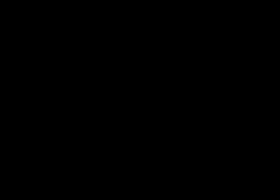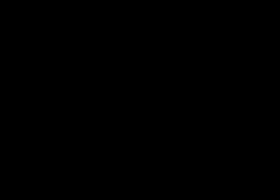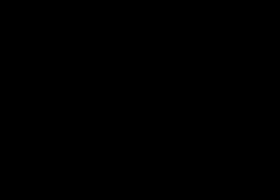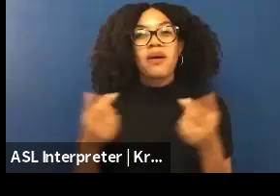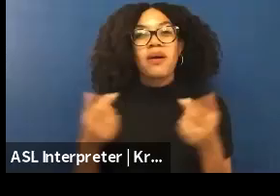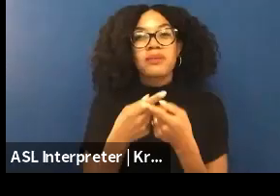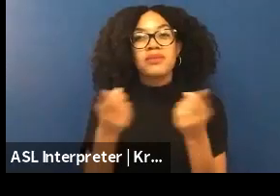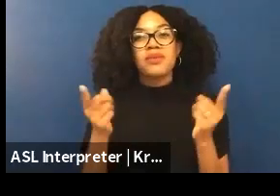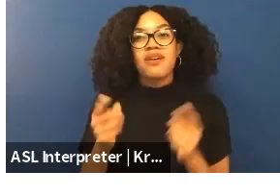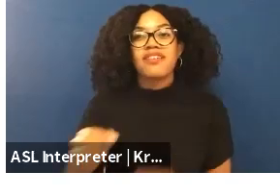[Lisa, Moderator] Welcome to Session 1 E.